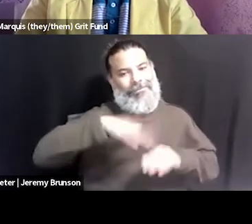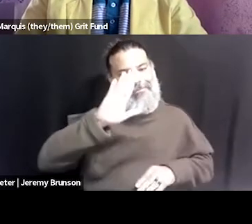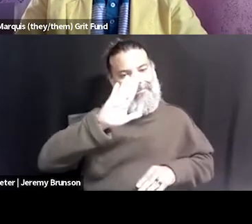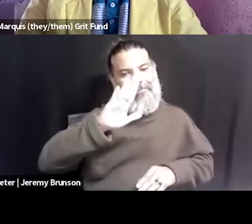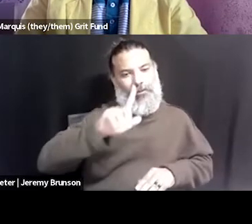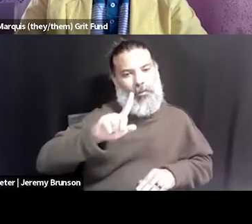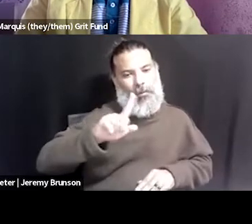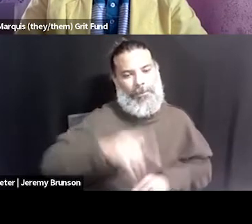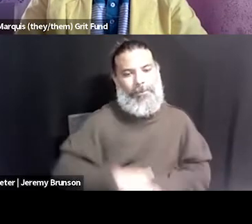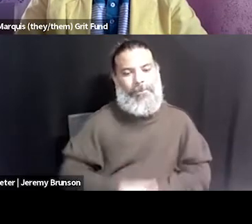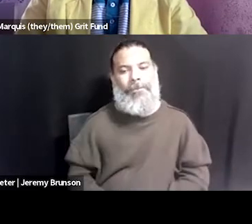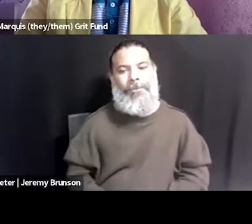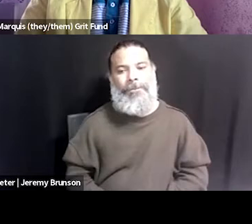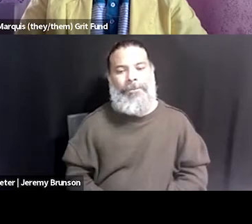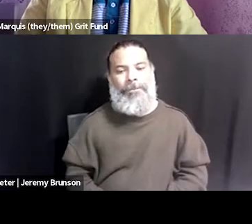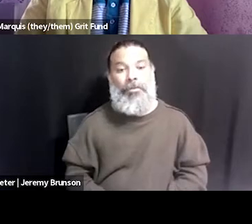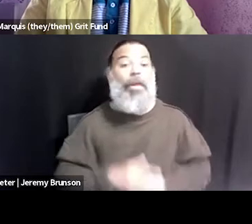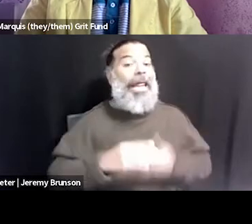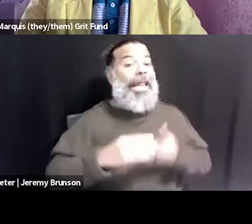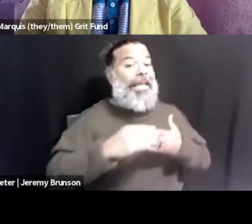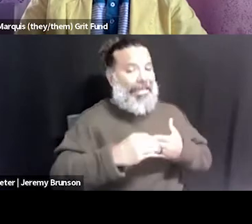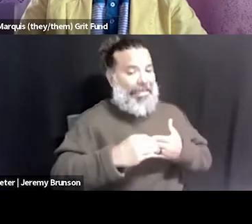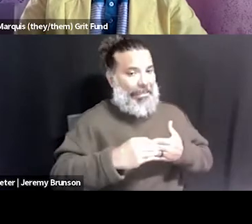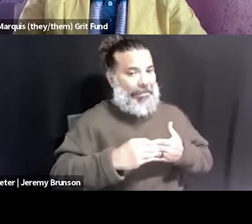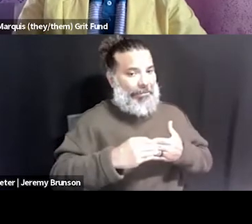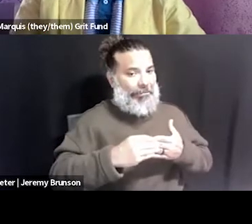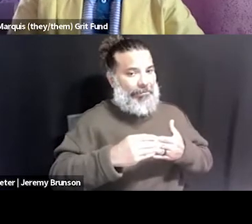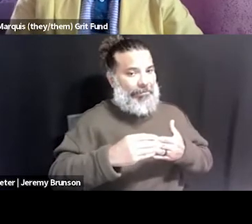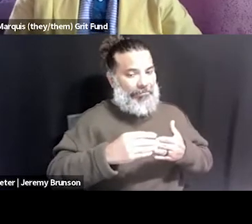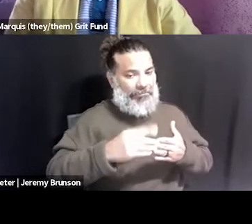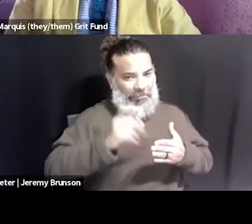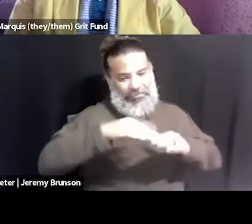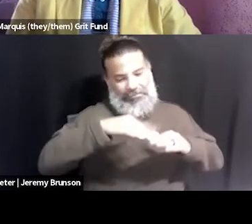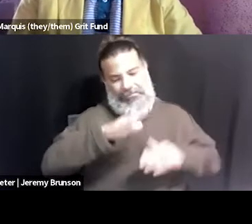So the lead applicant could be at least 21 years old.